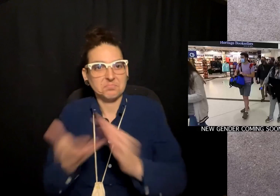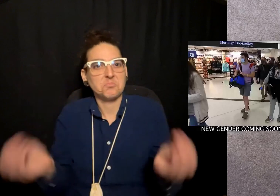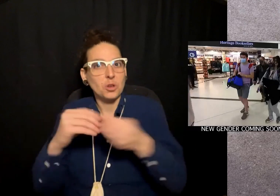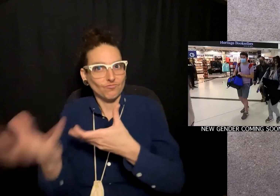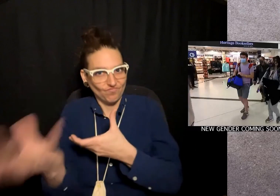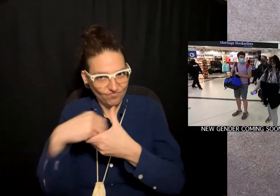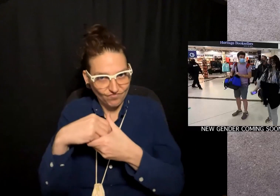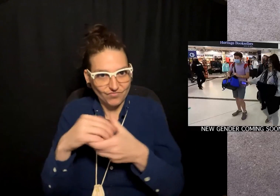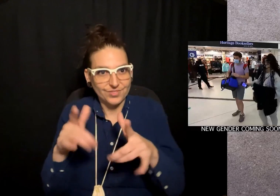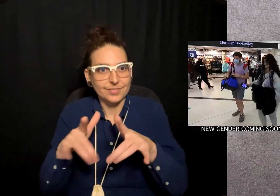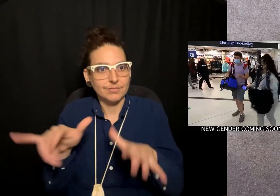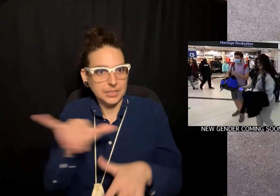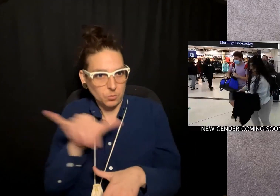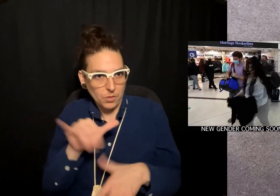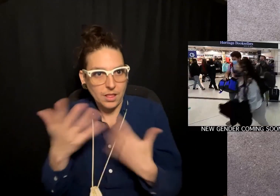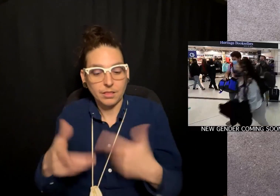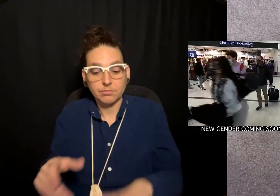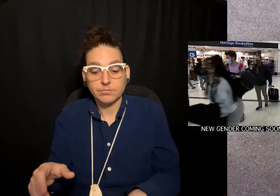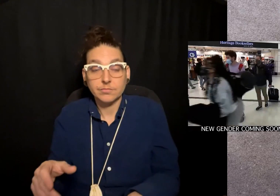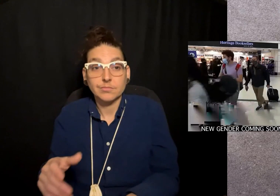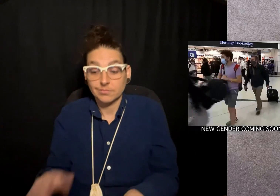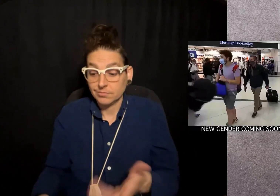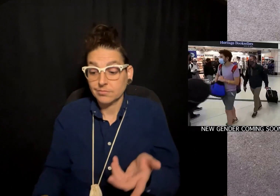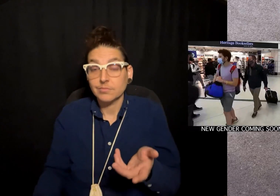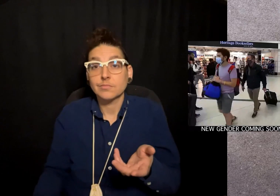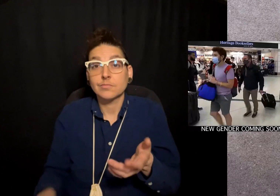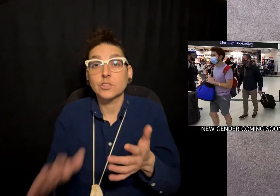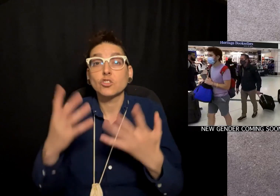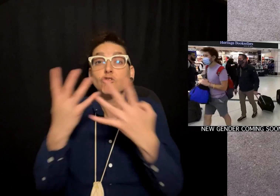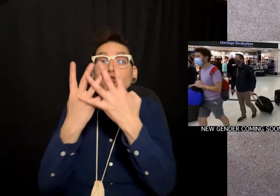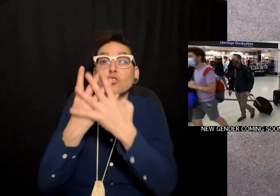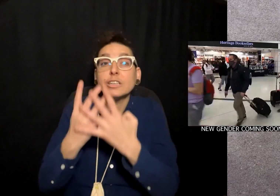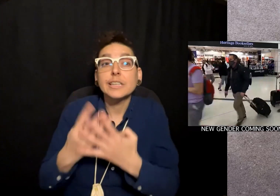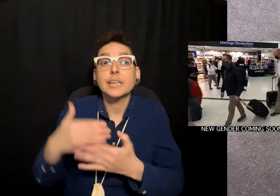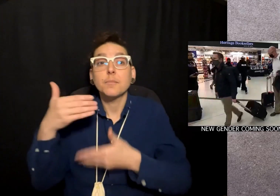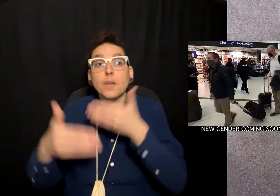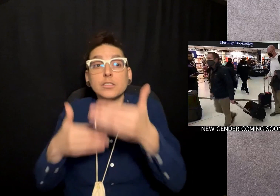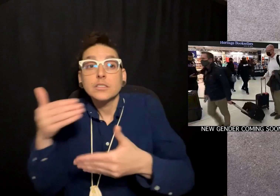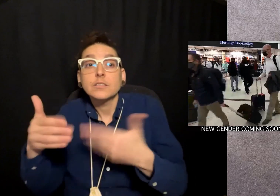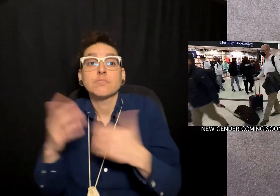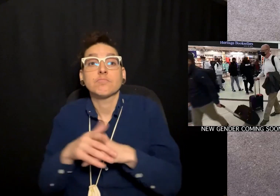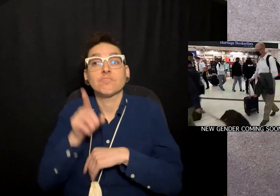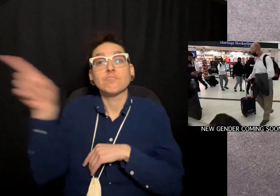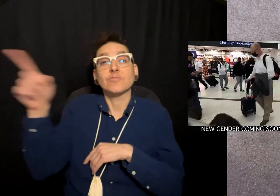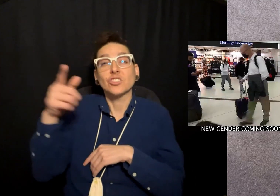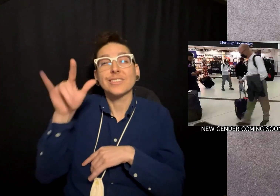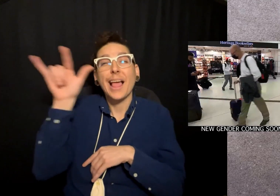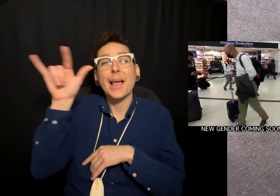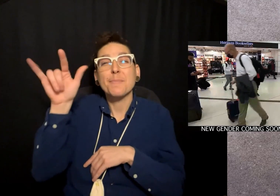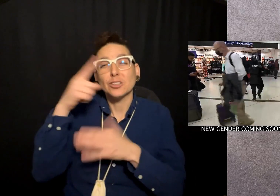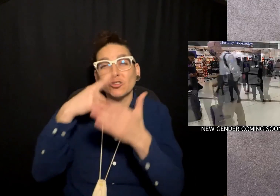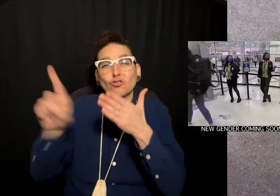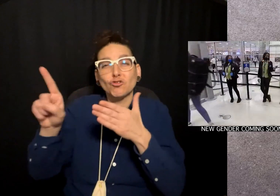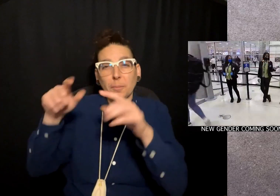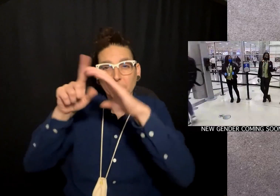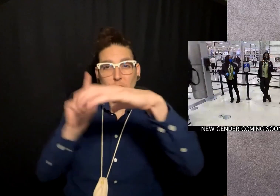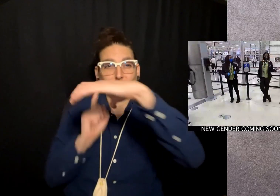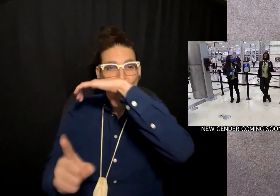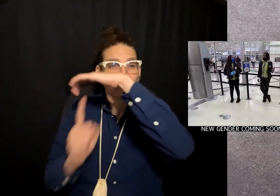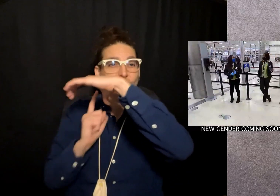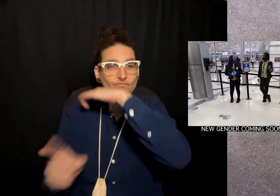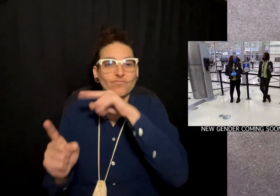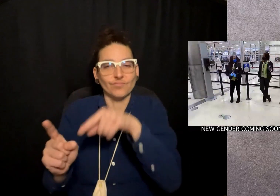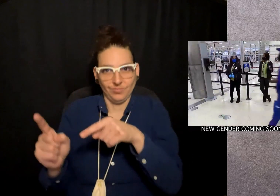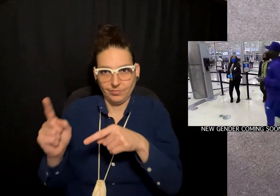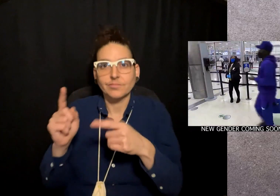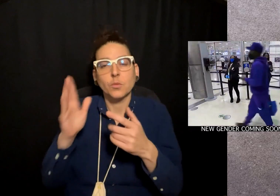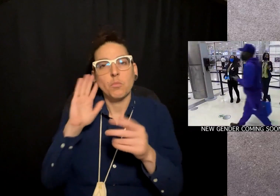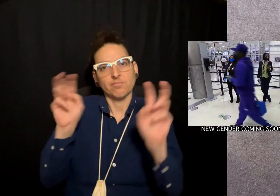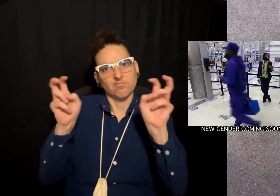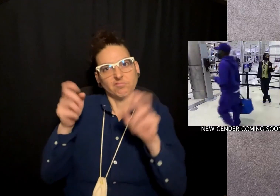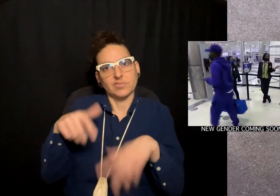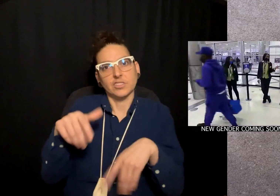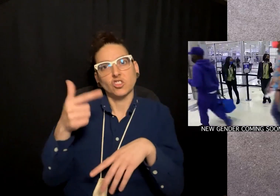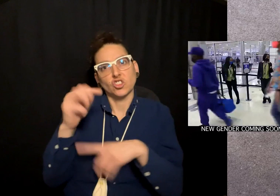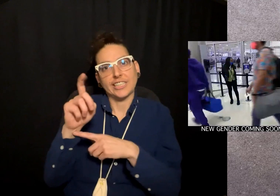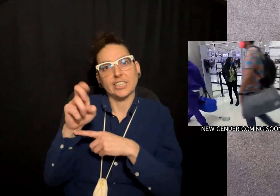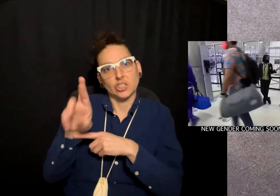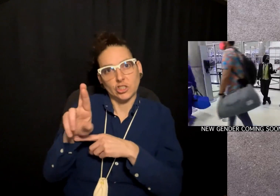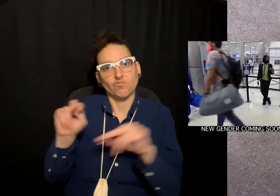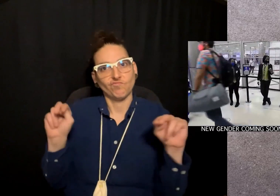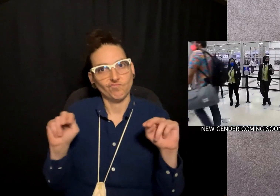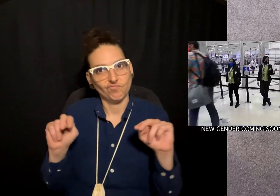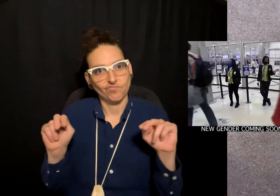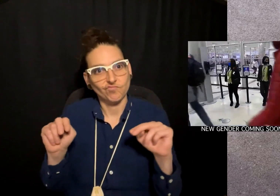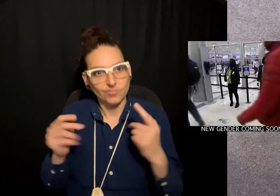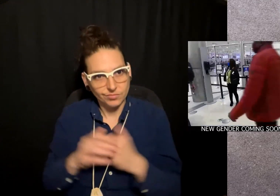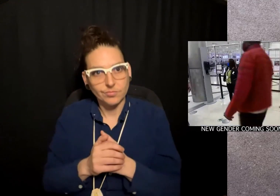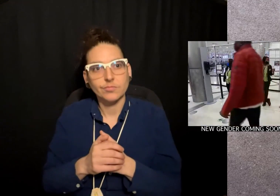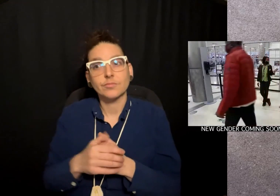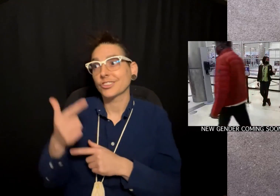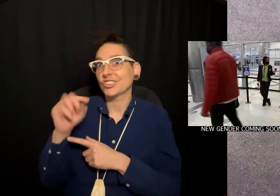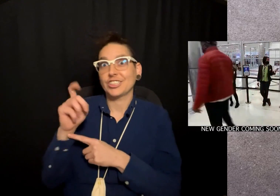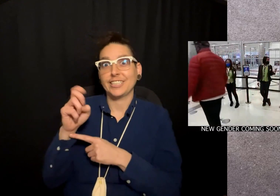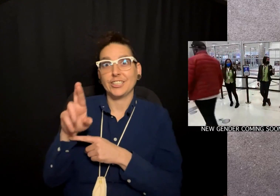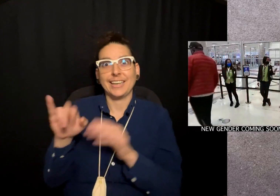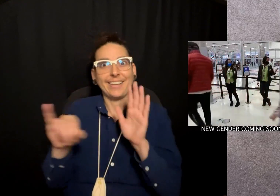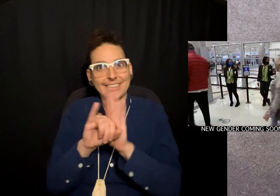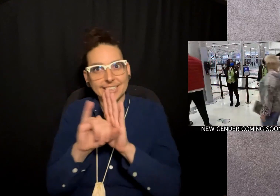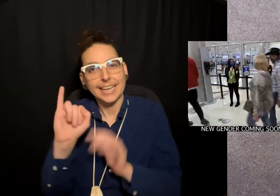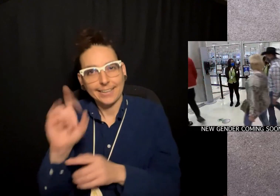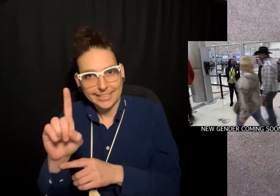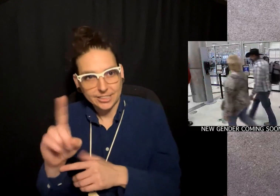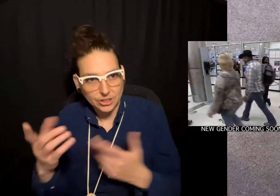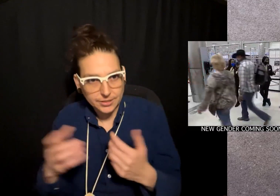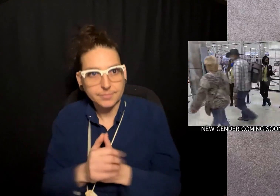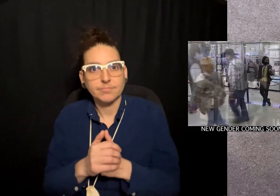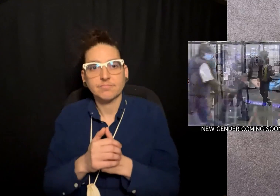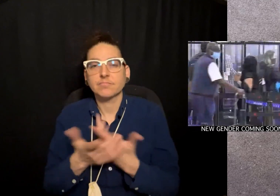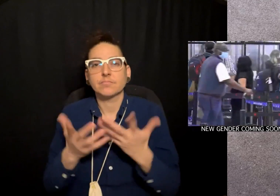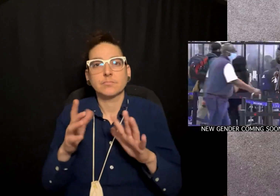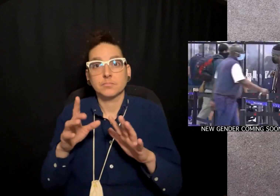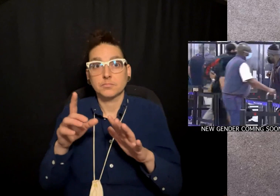inclusive as well the screening process at airport checkpoints will be gender neutral